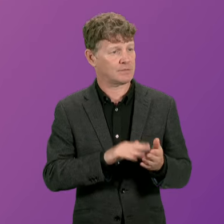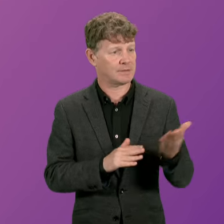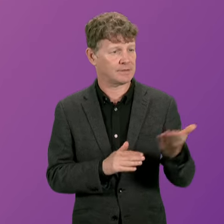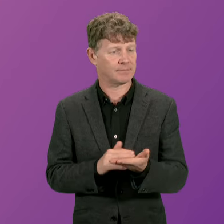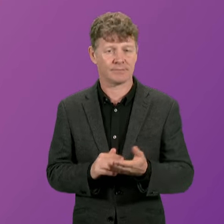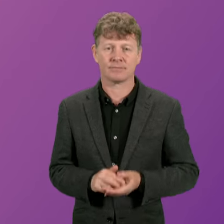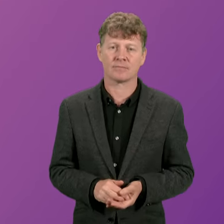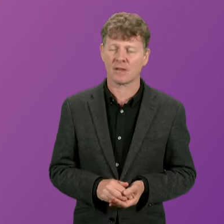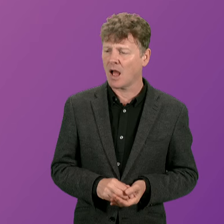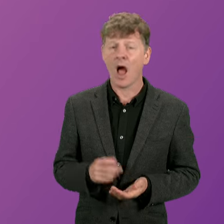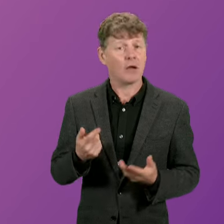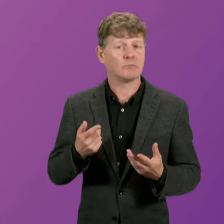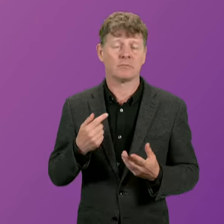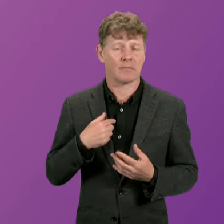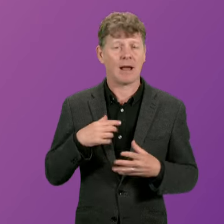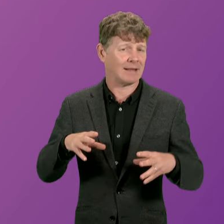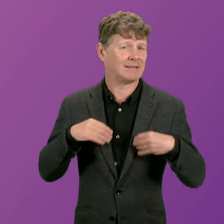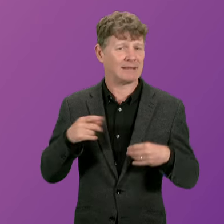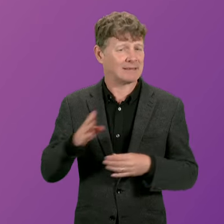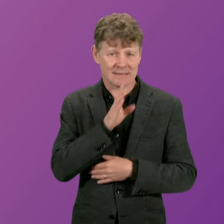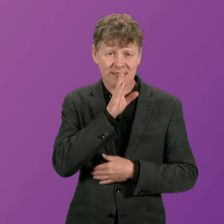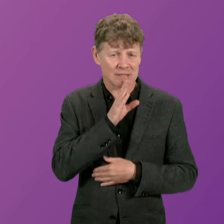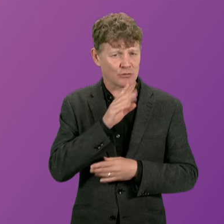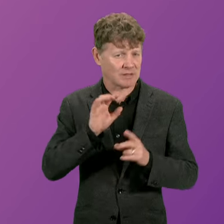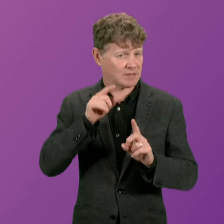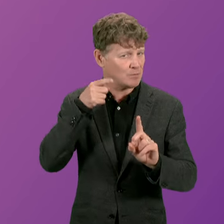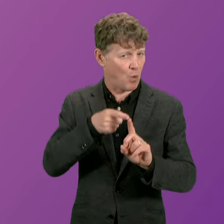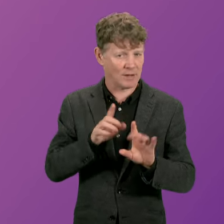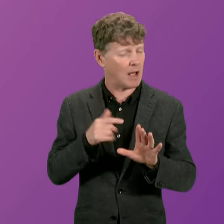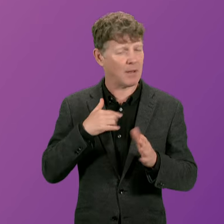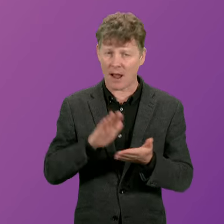I take seriously the point that Monica Lennon has made. I will be happy to meet the health